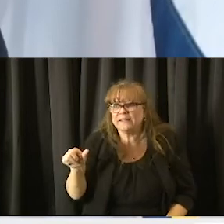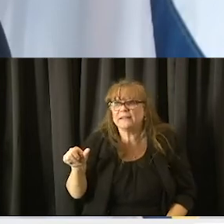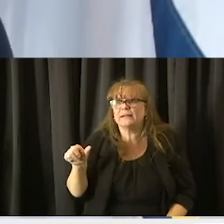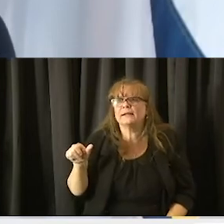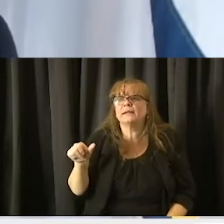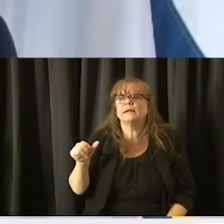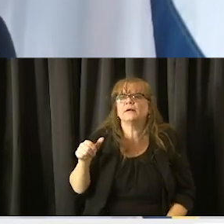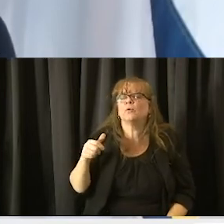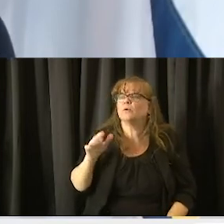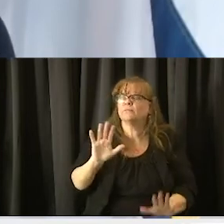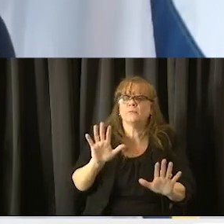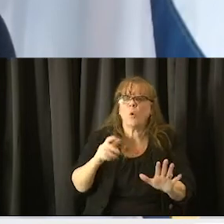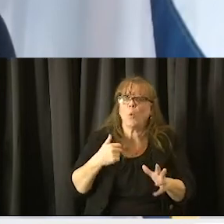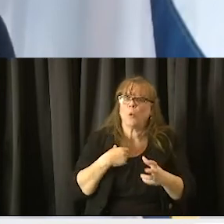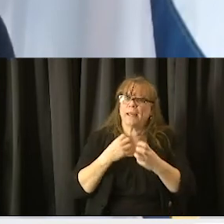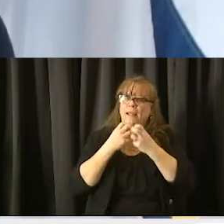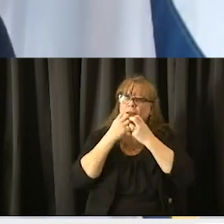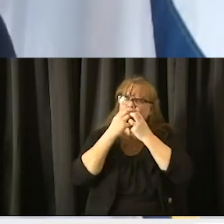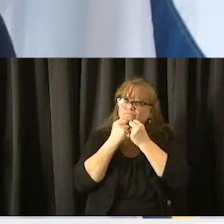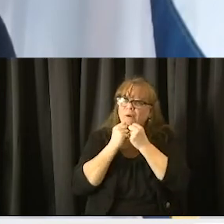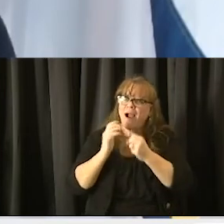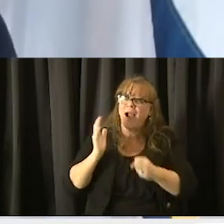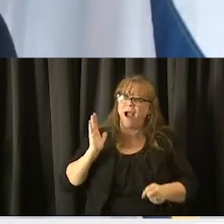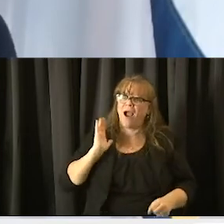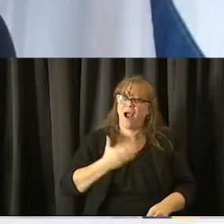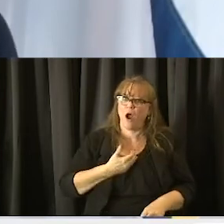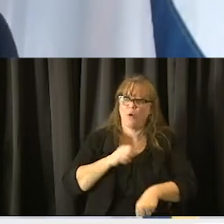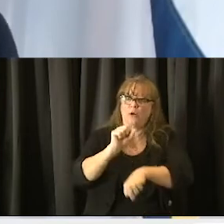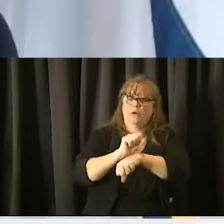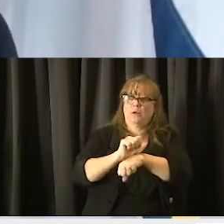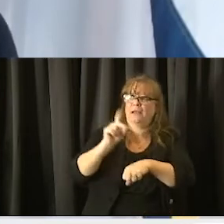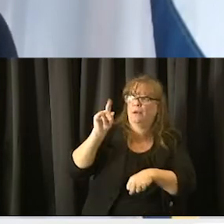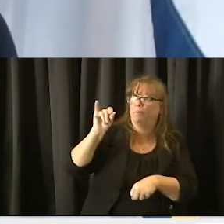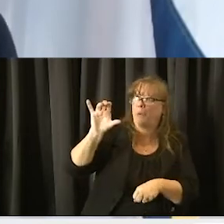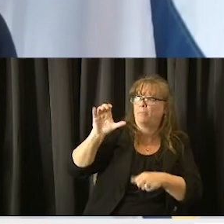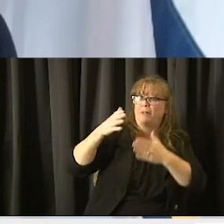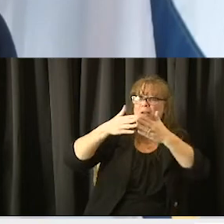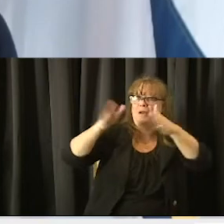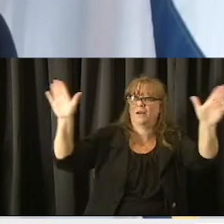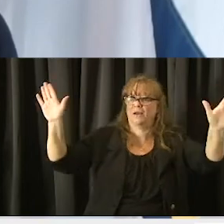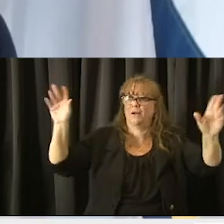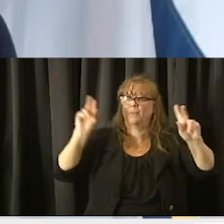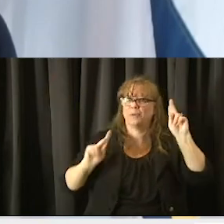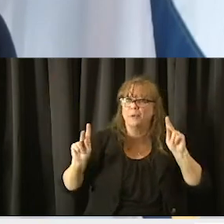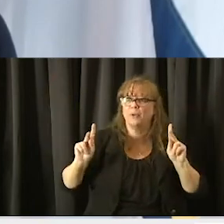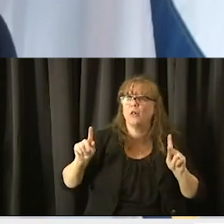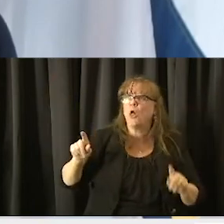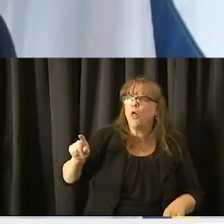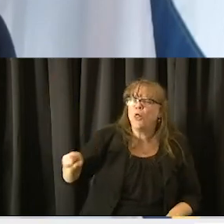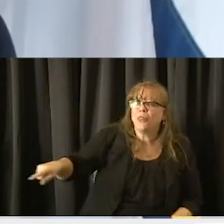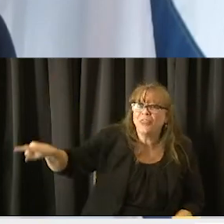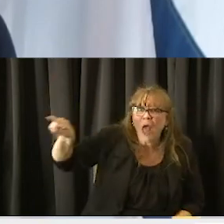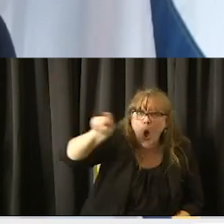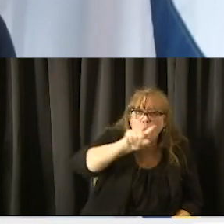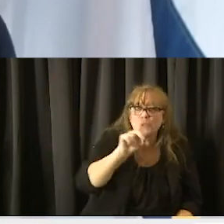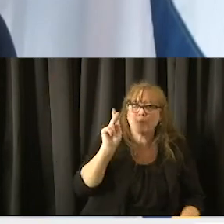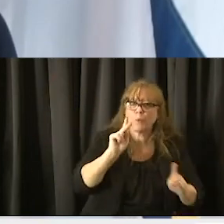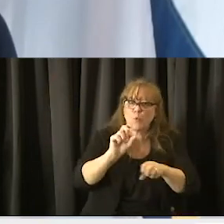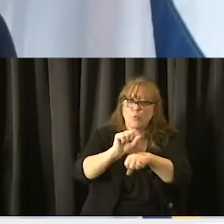of political vendettas uh or for any reason and we absolutely value the work of our public